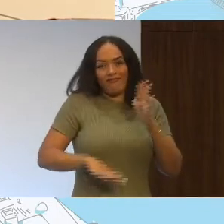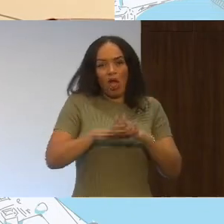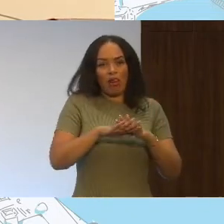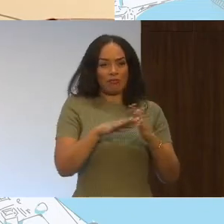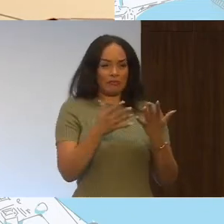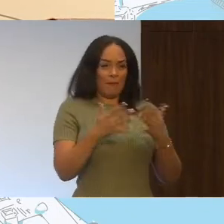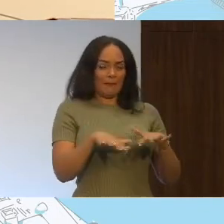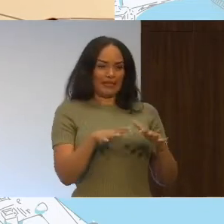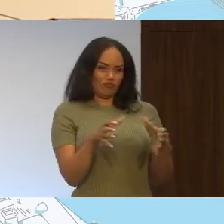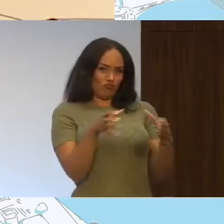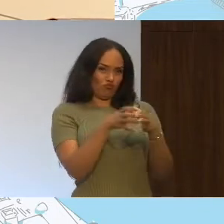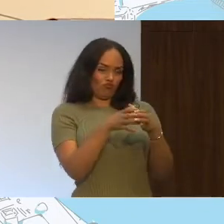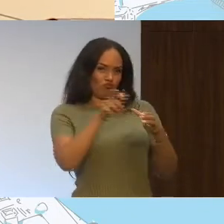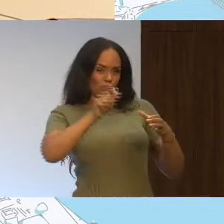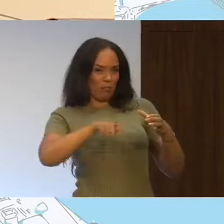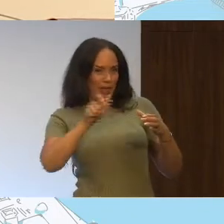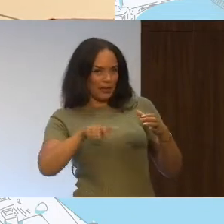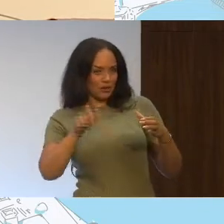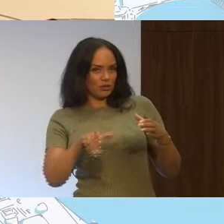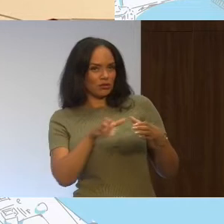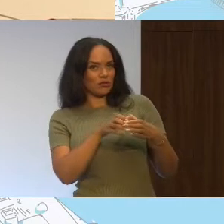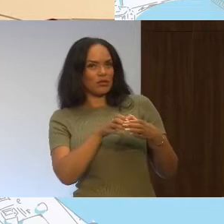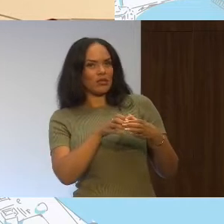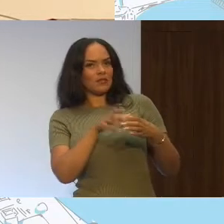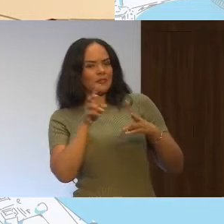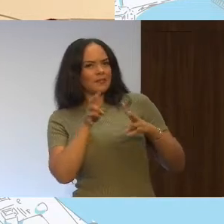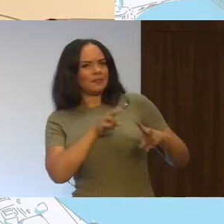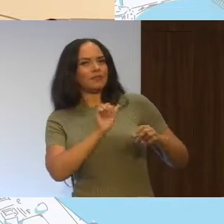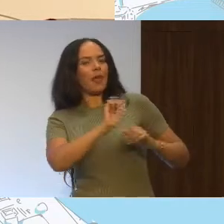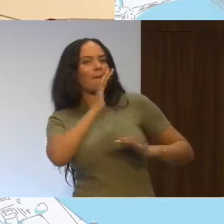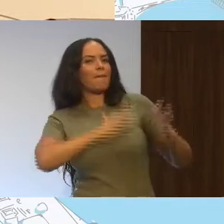So given that the behavior obviously with a migraine is very, very similar